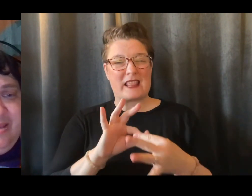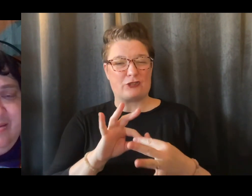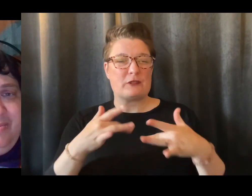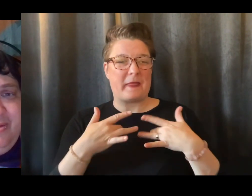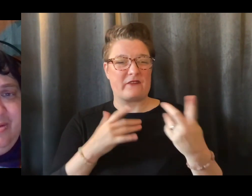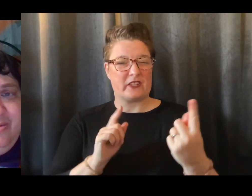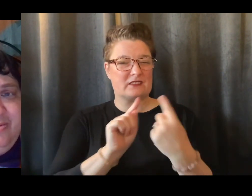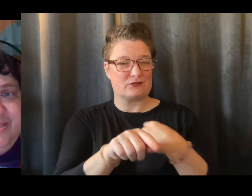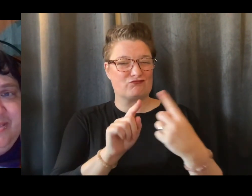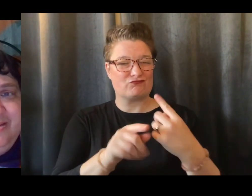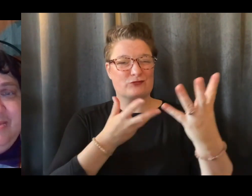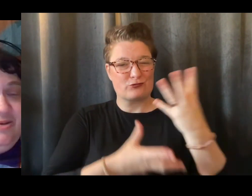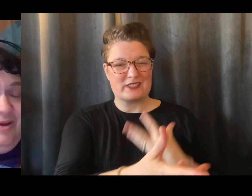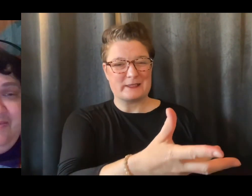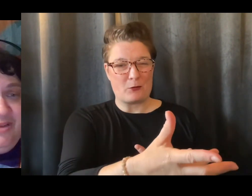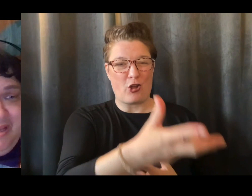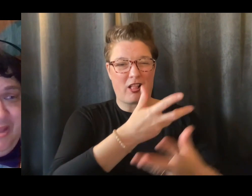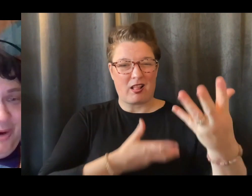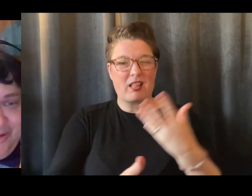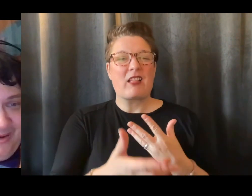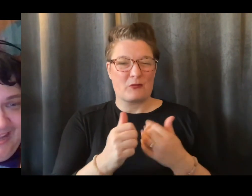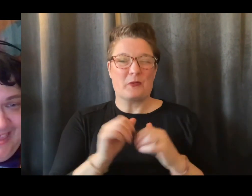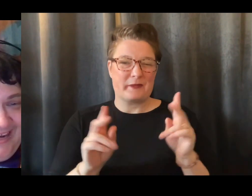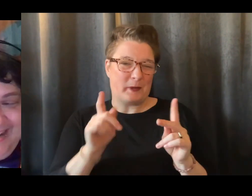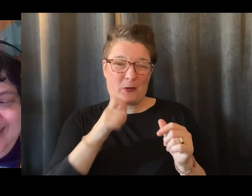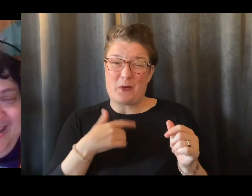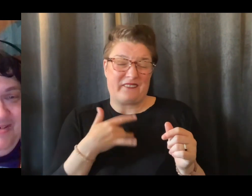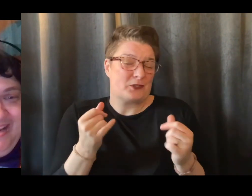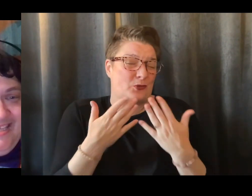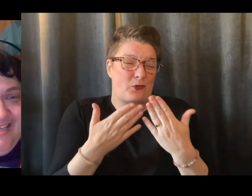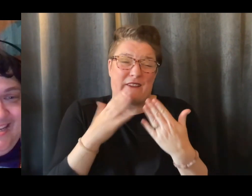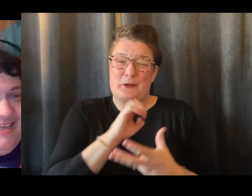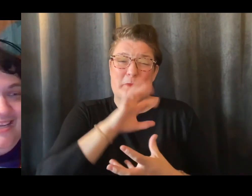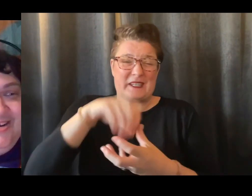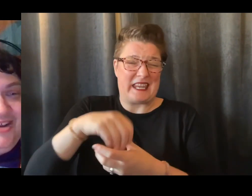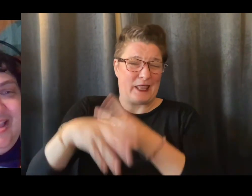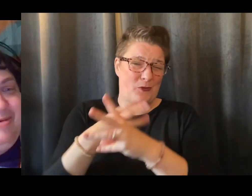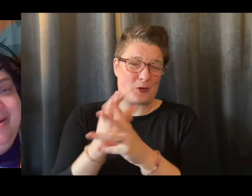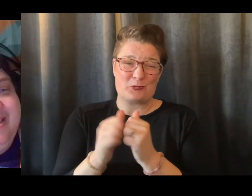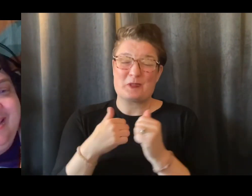be in the world with, and I can't wait to continue to collaborate with you and witness your work.